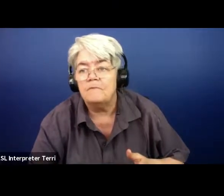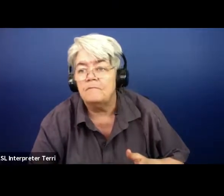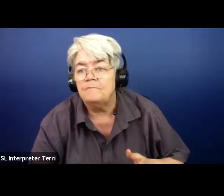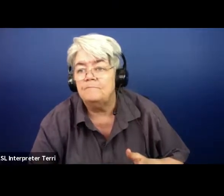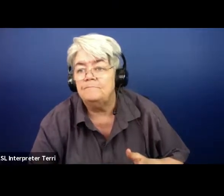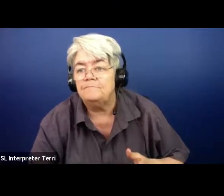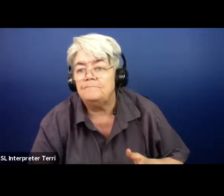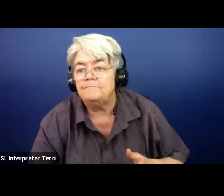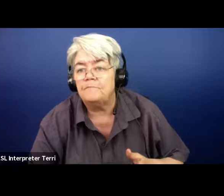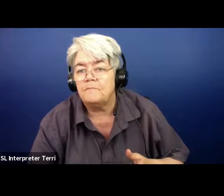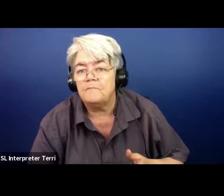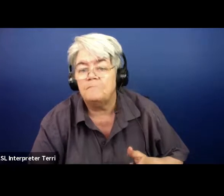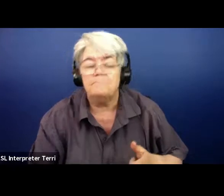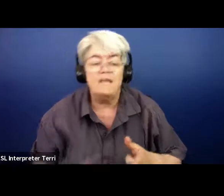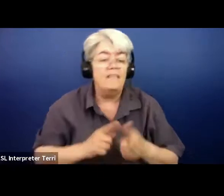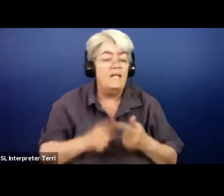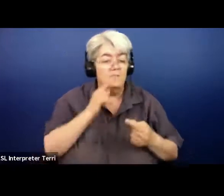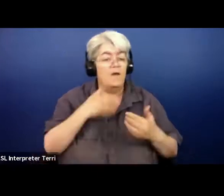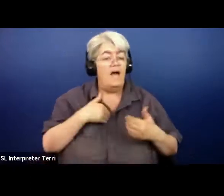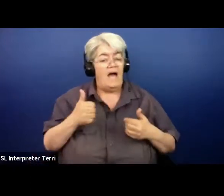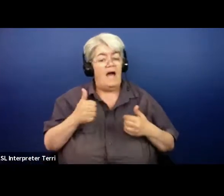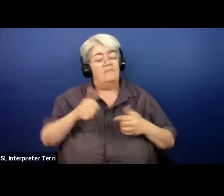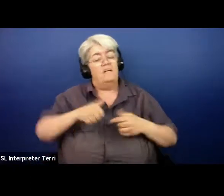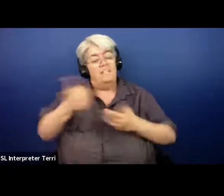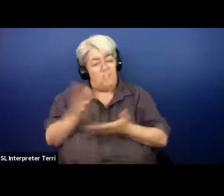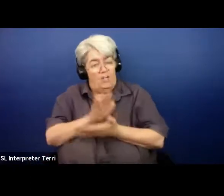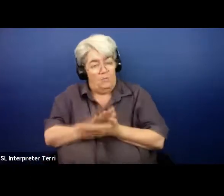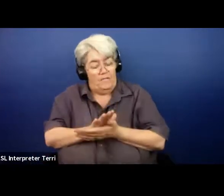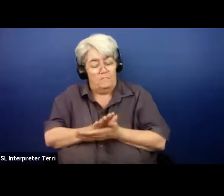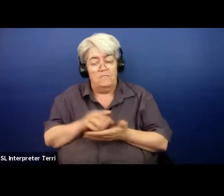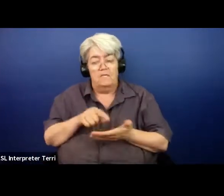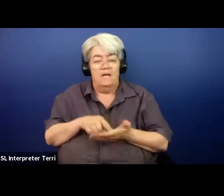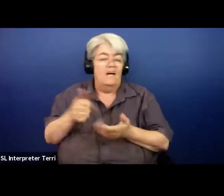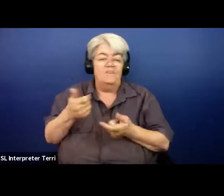It is a start of here is what we agreed to. Here's is what happens if you pull out of